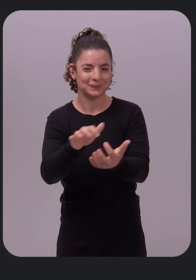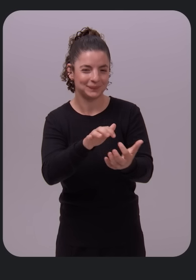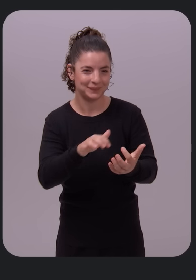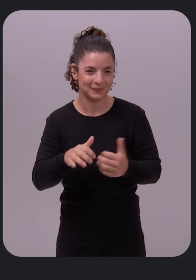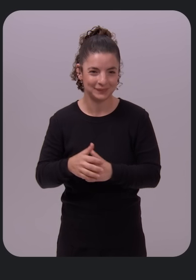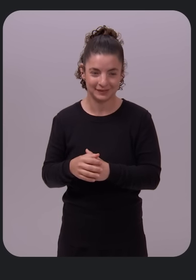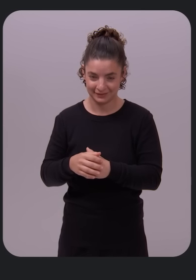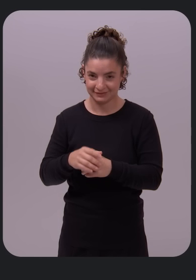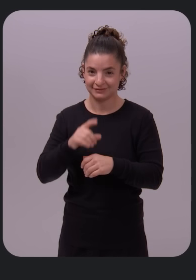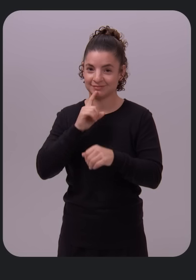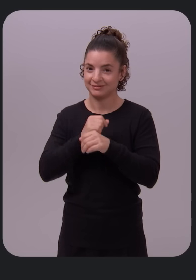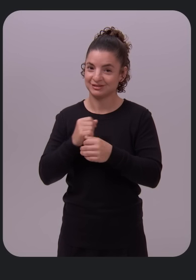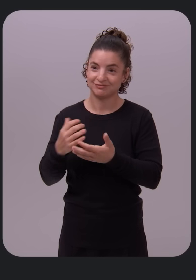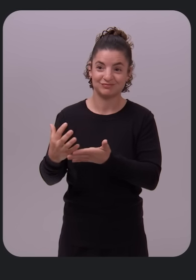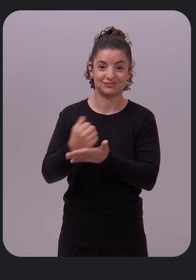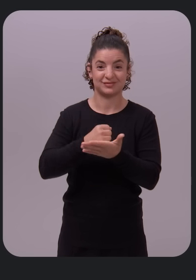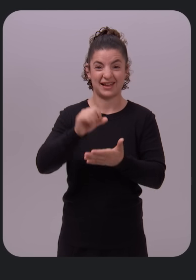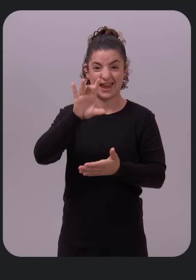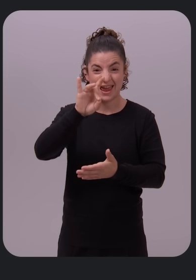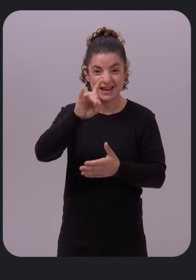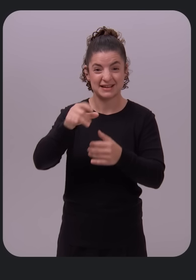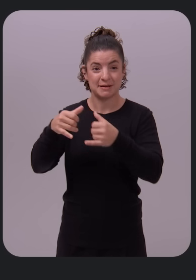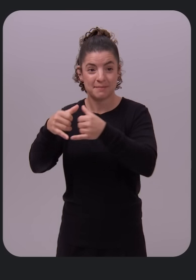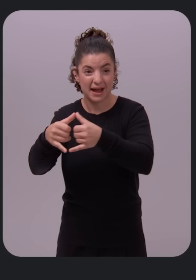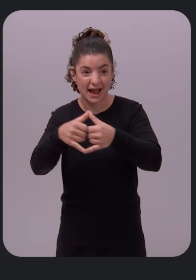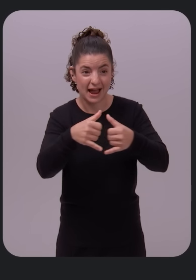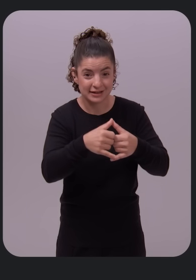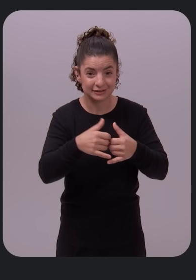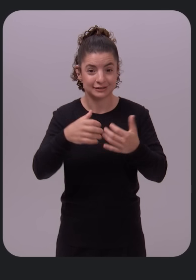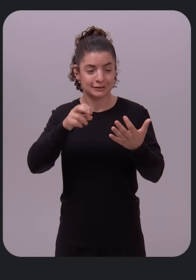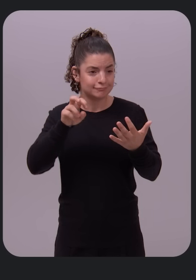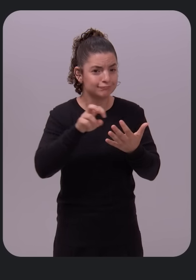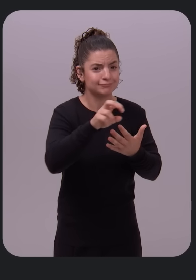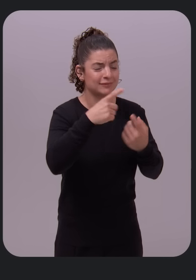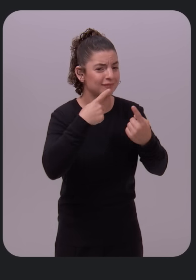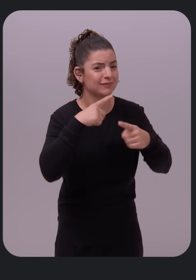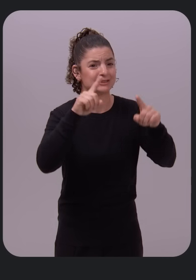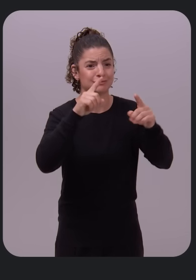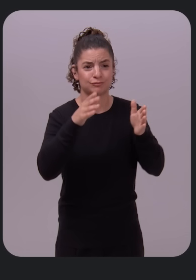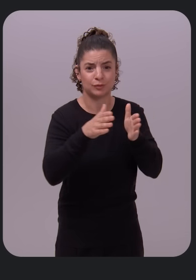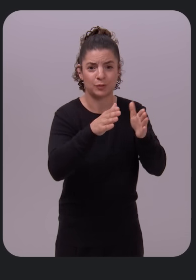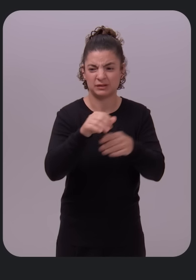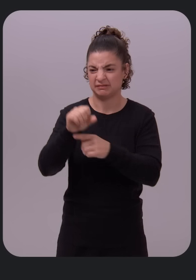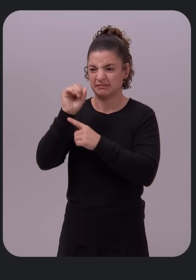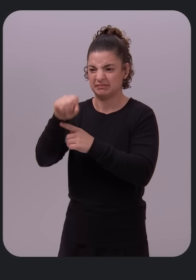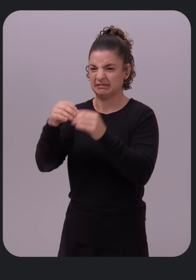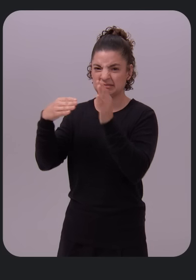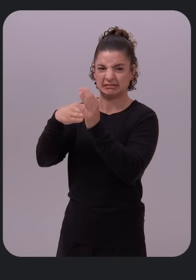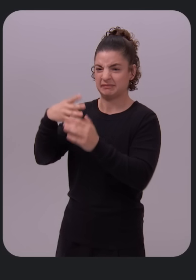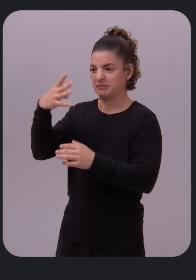It earned all eight badges, traveled to Victory Road, defeated the Elite 4 and the champions,